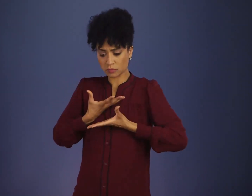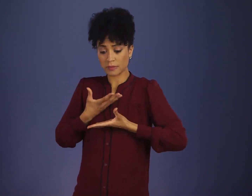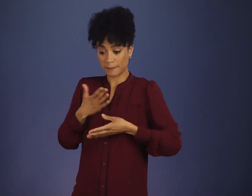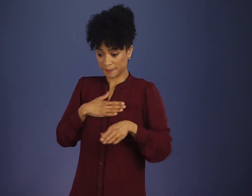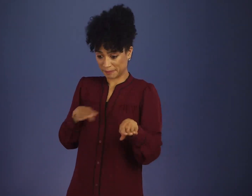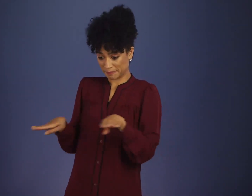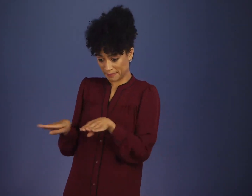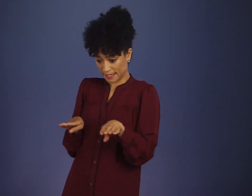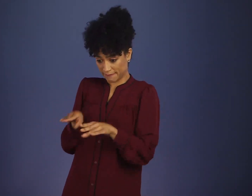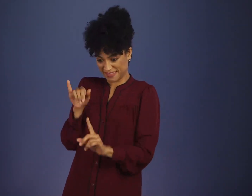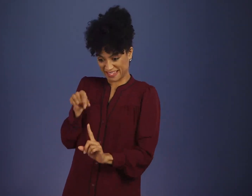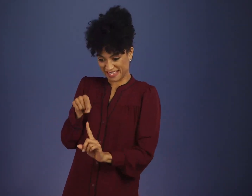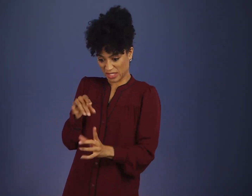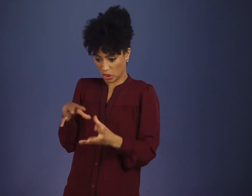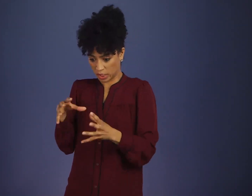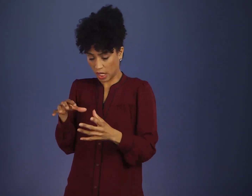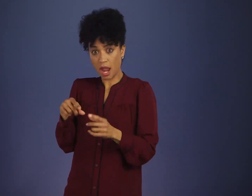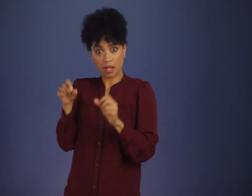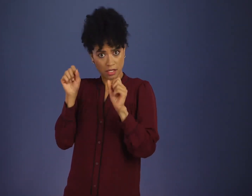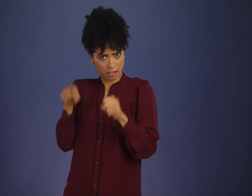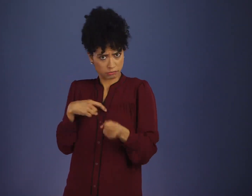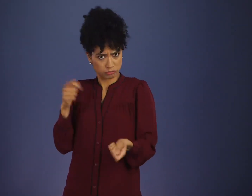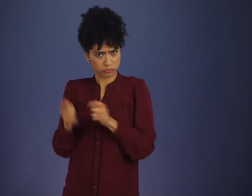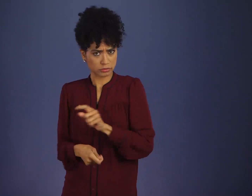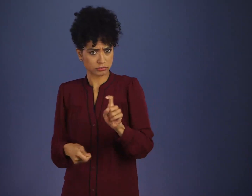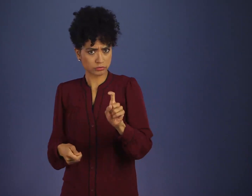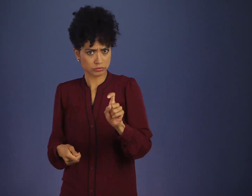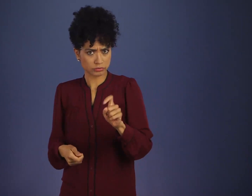and so adjust myself serenely to self-discipline.